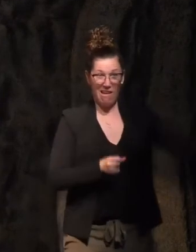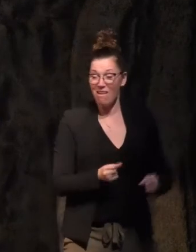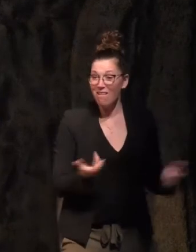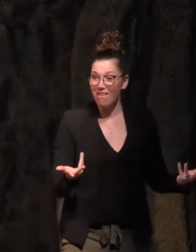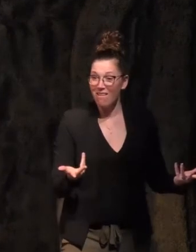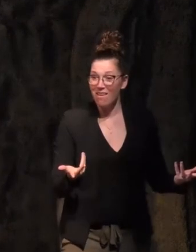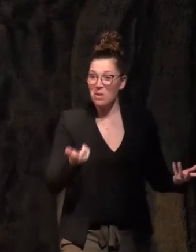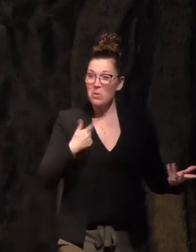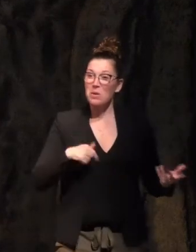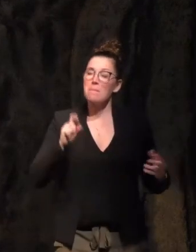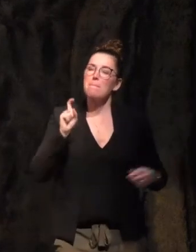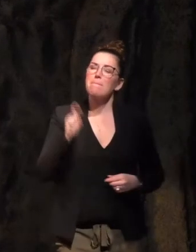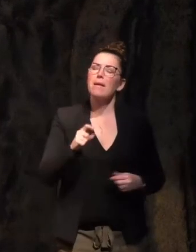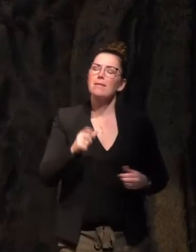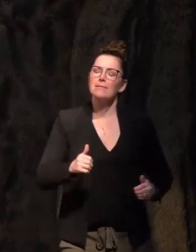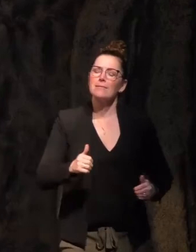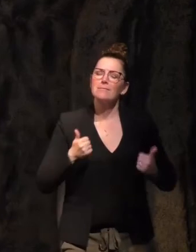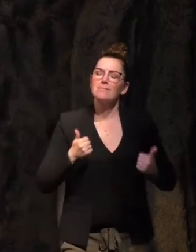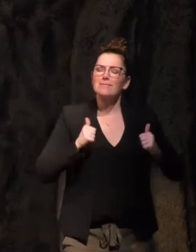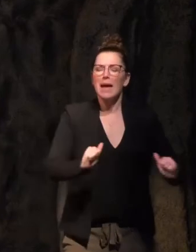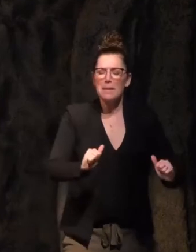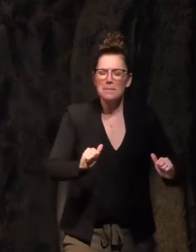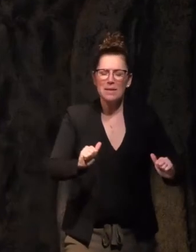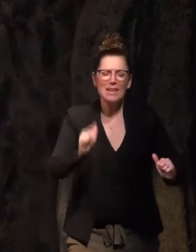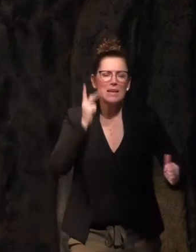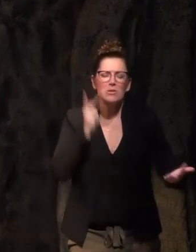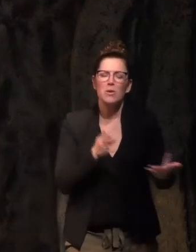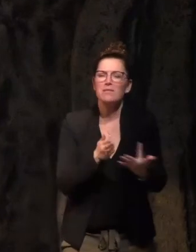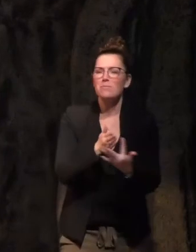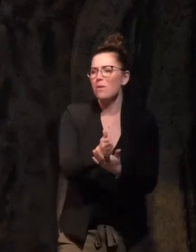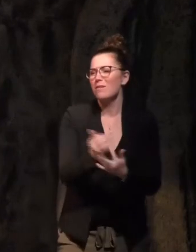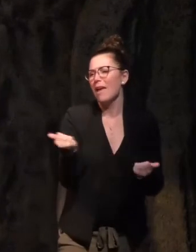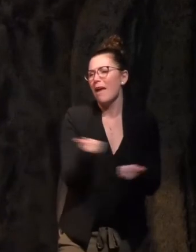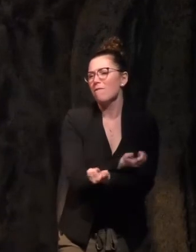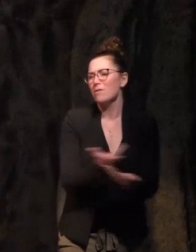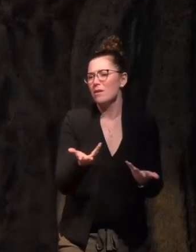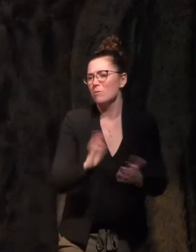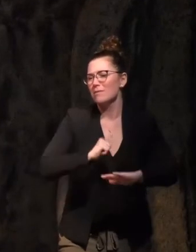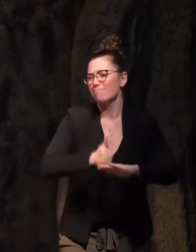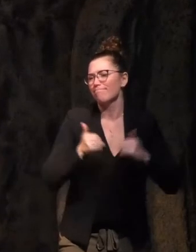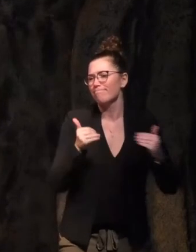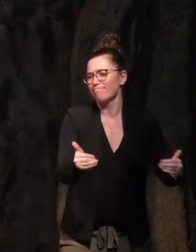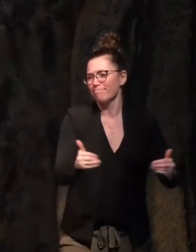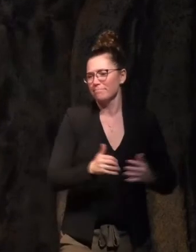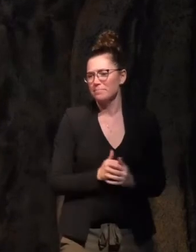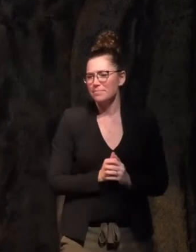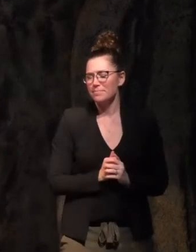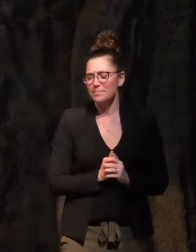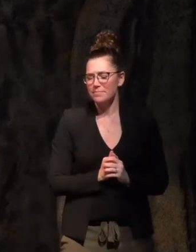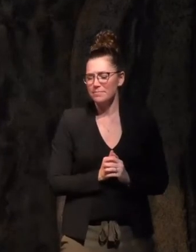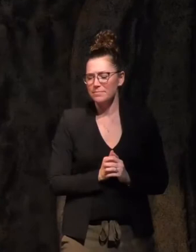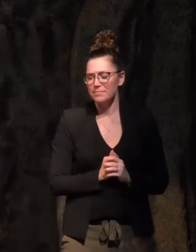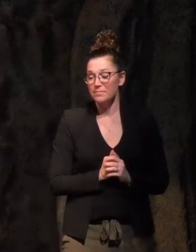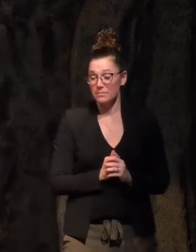and flexibility and transparency, the engine of everything we do. 'Cause what some of us on the smaller end of the sector have learned over the years